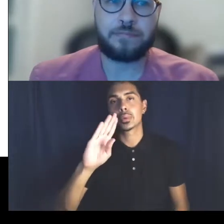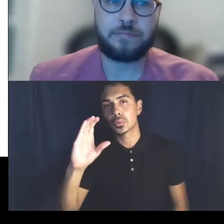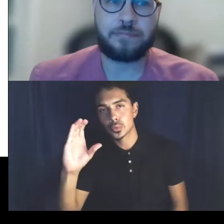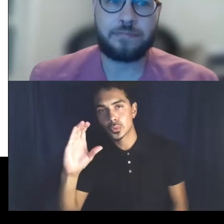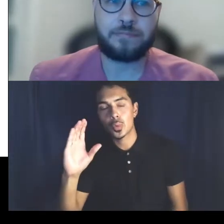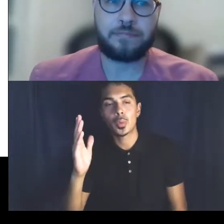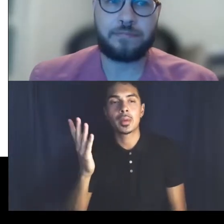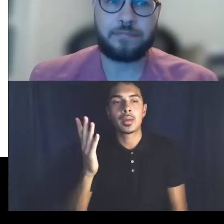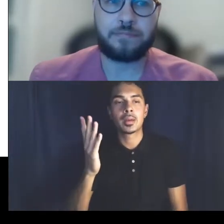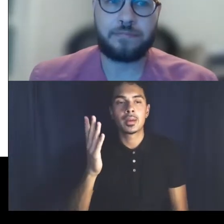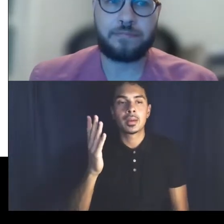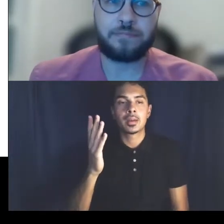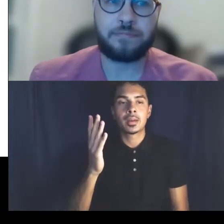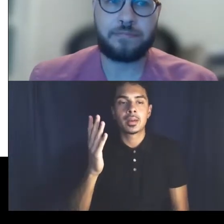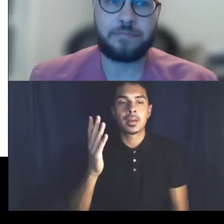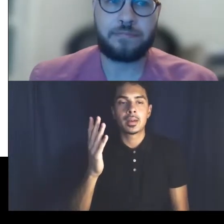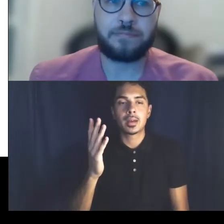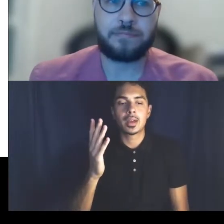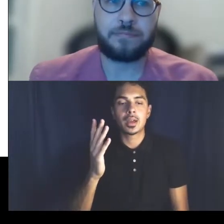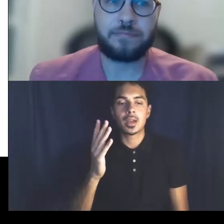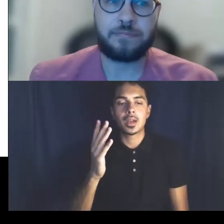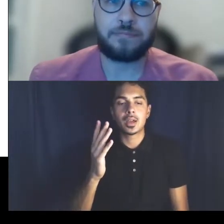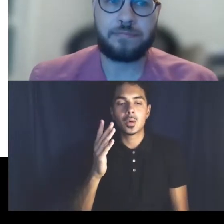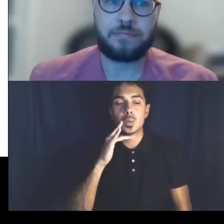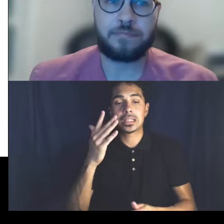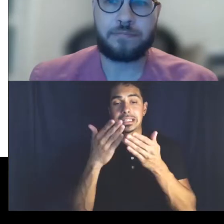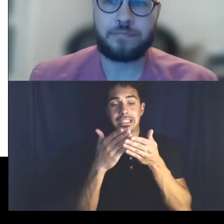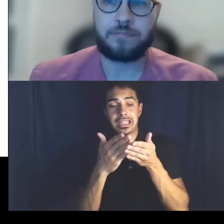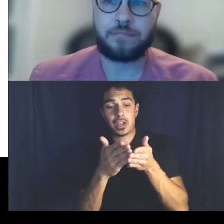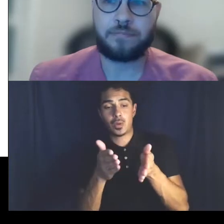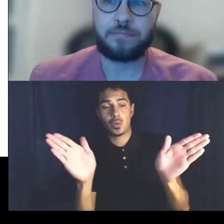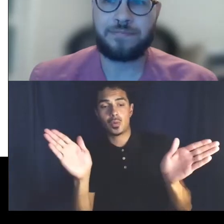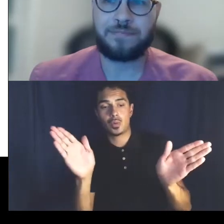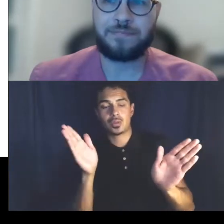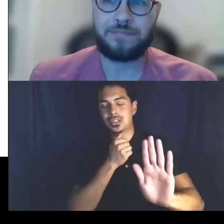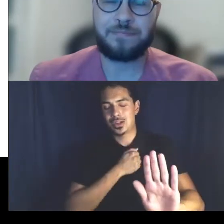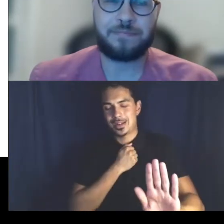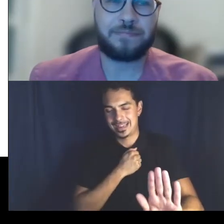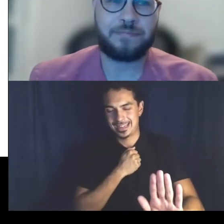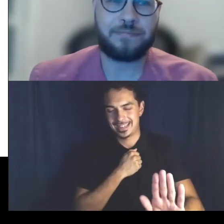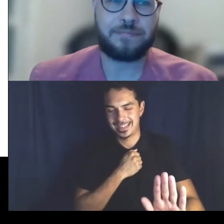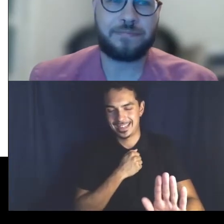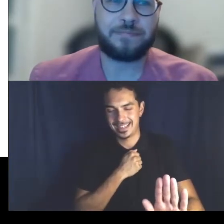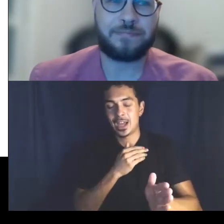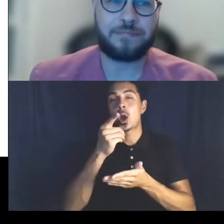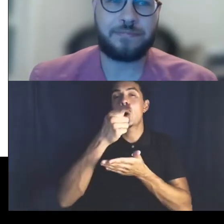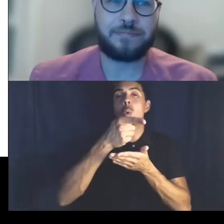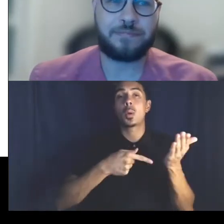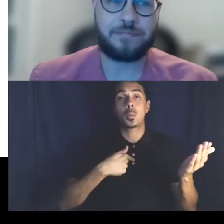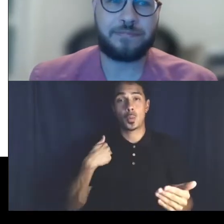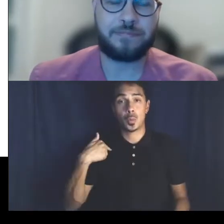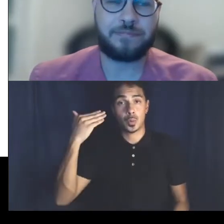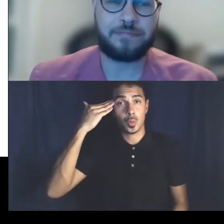but what we know is that reproductive, sorry, what we know about reproductive health